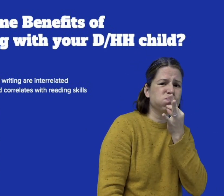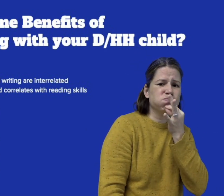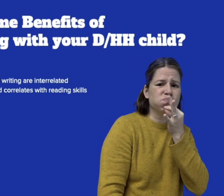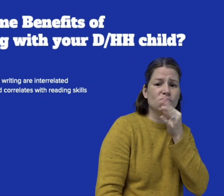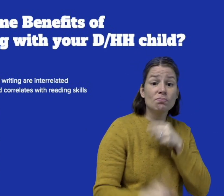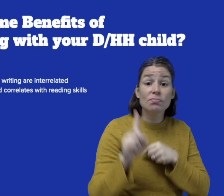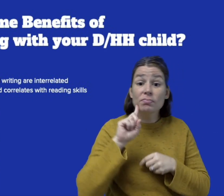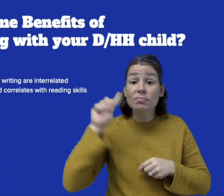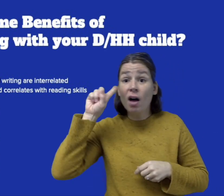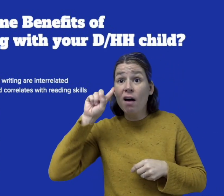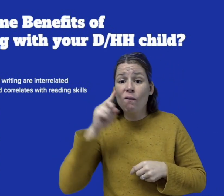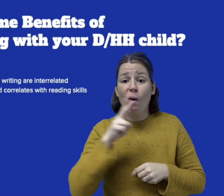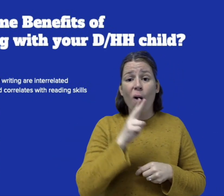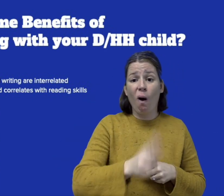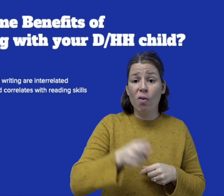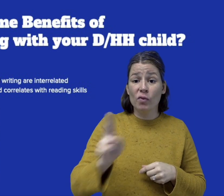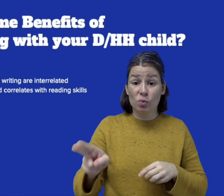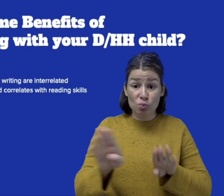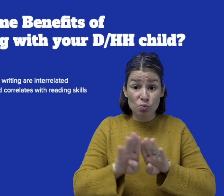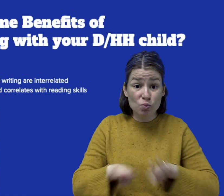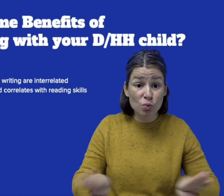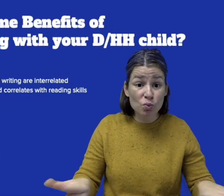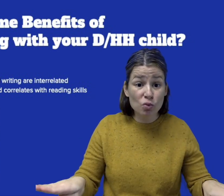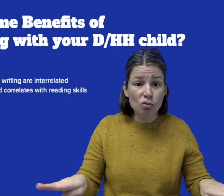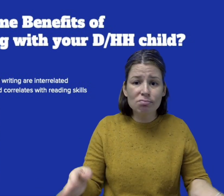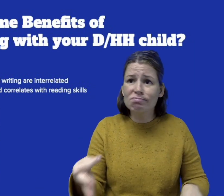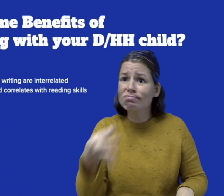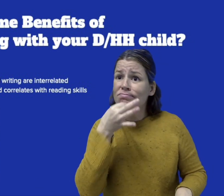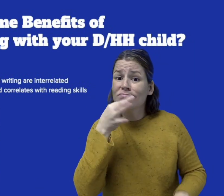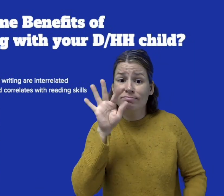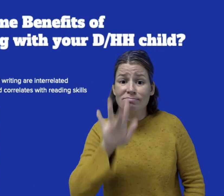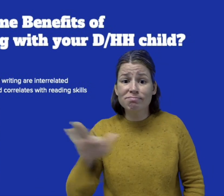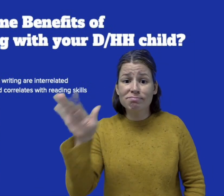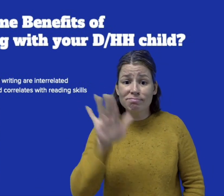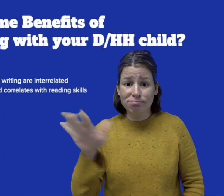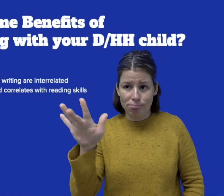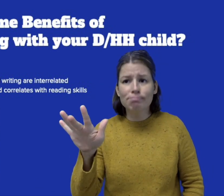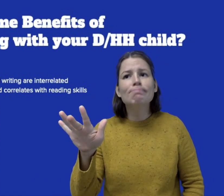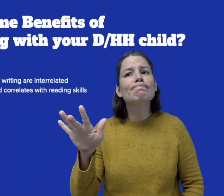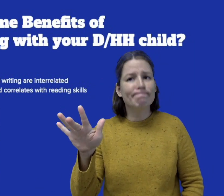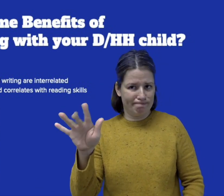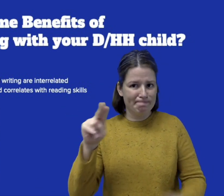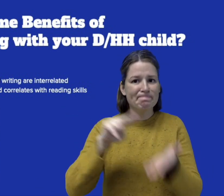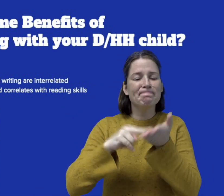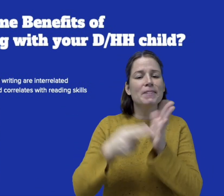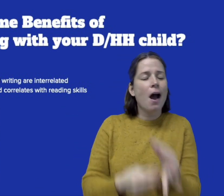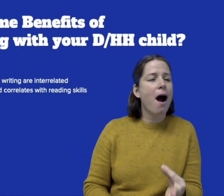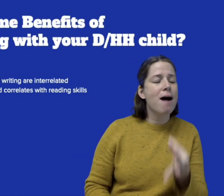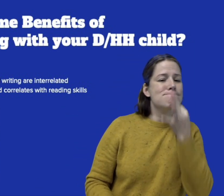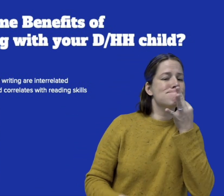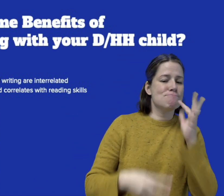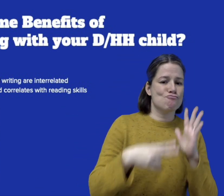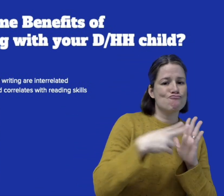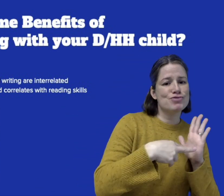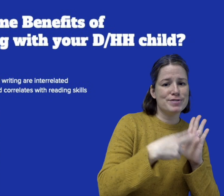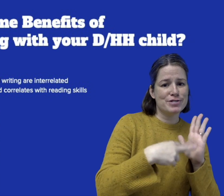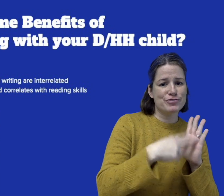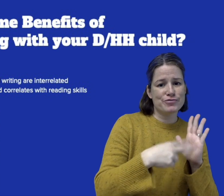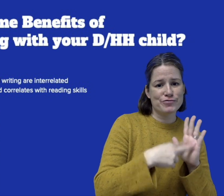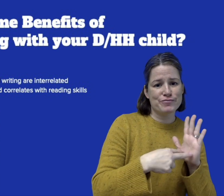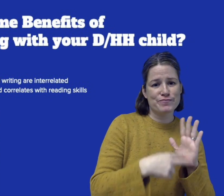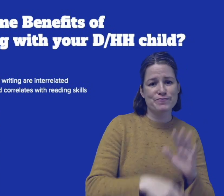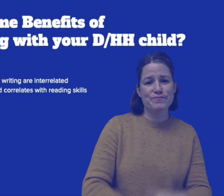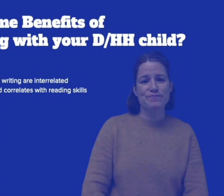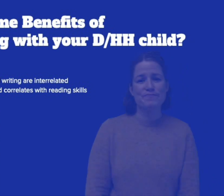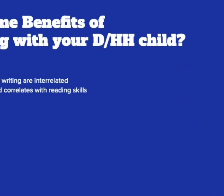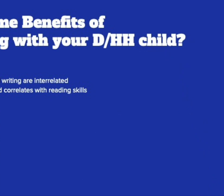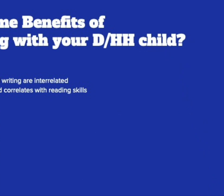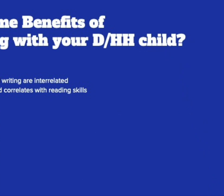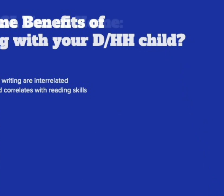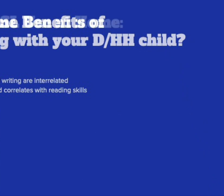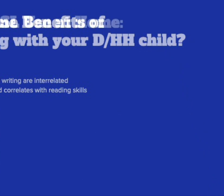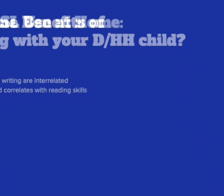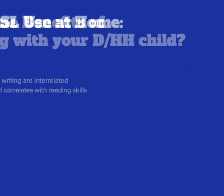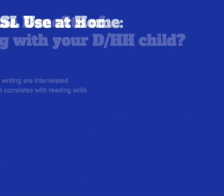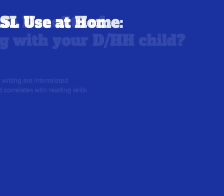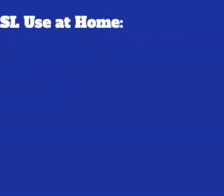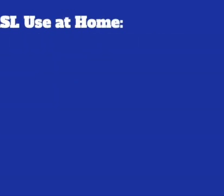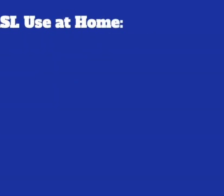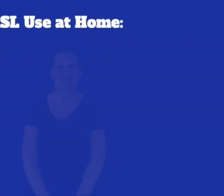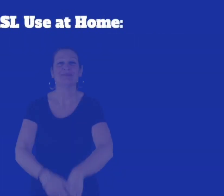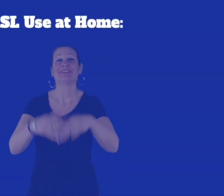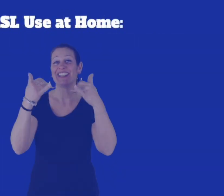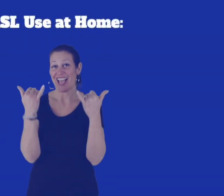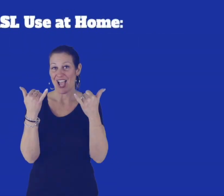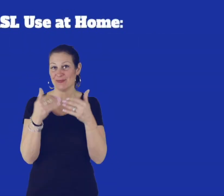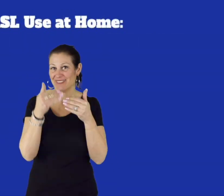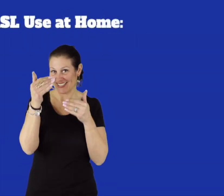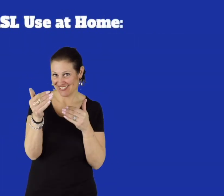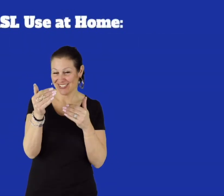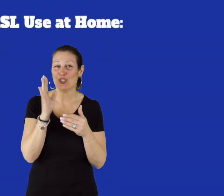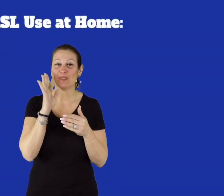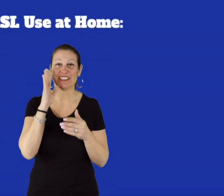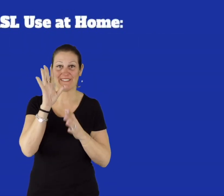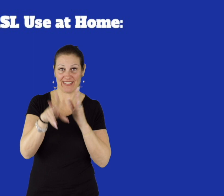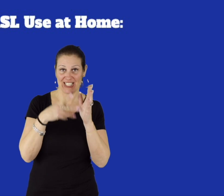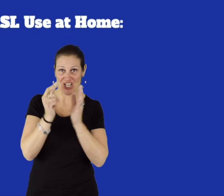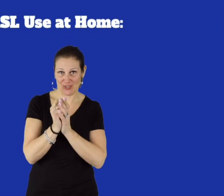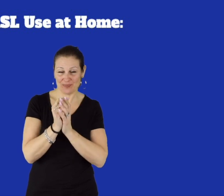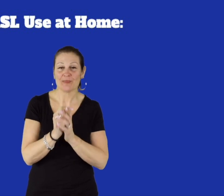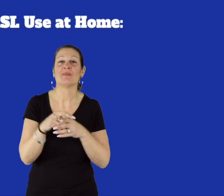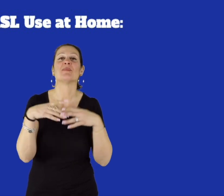hearing child is adept at fingerspelling, they will be skillful readers as well.